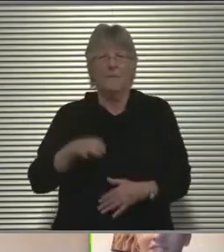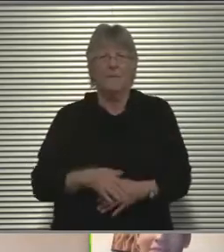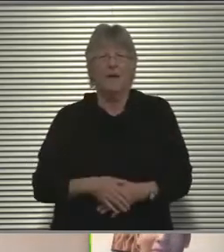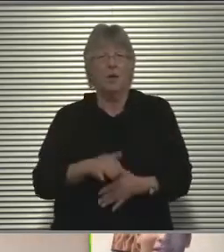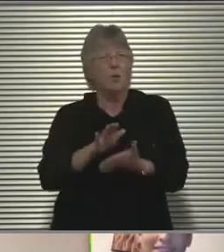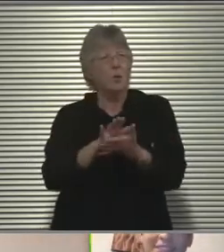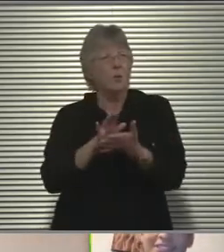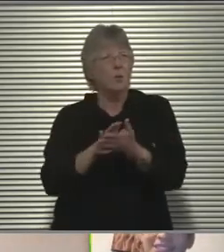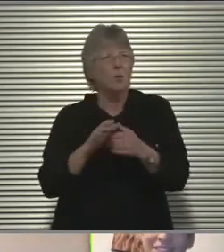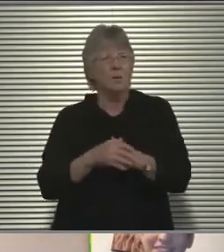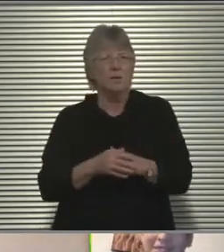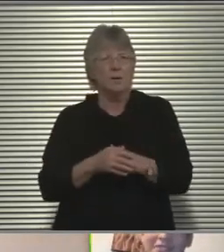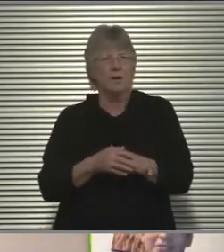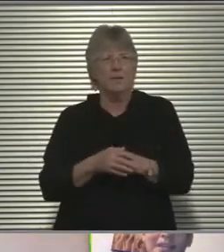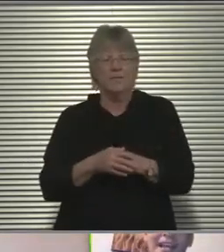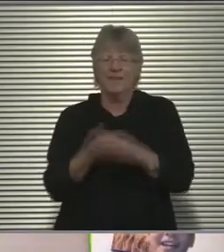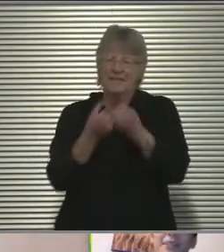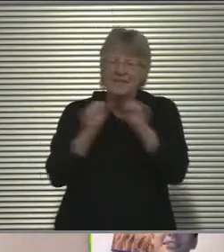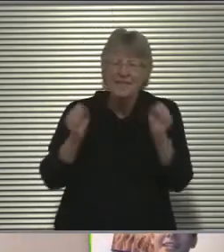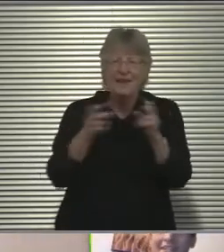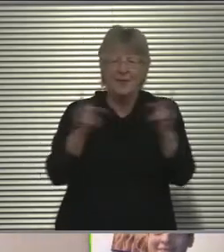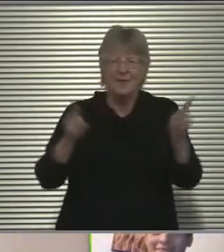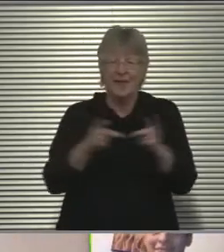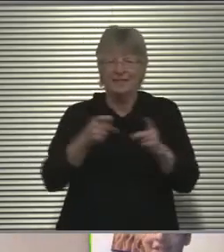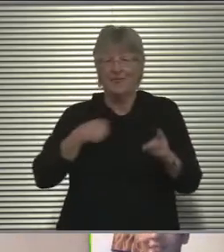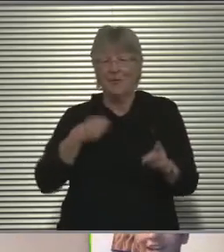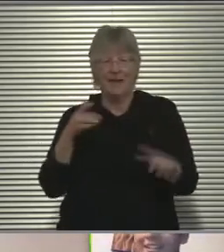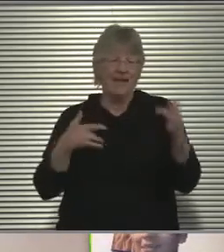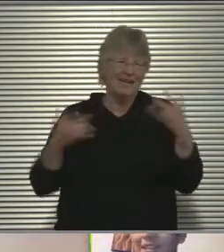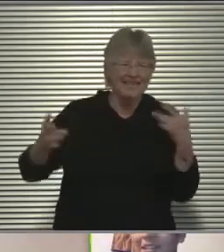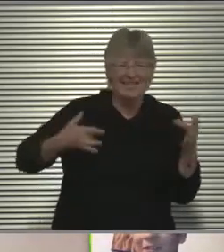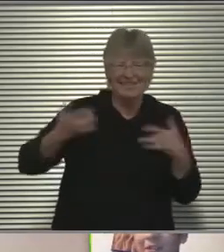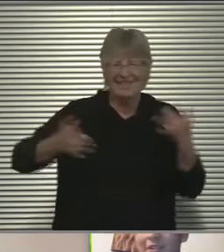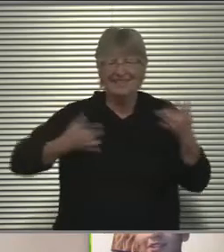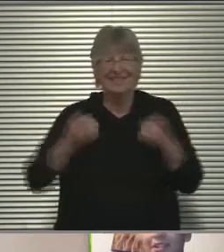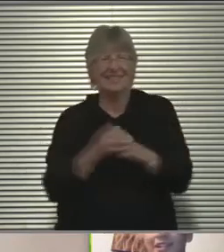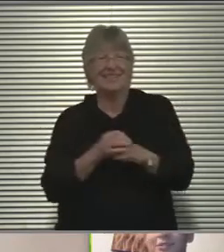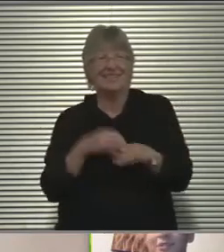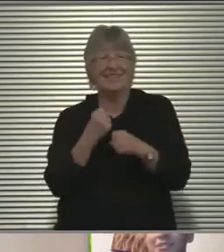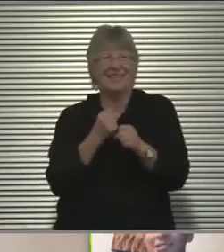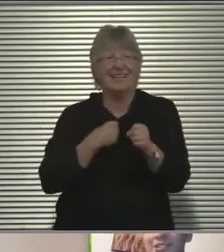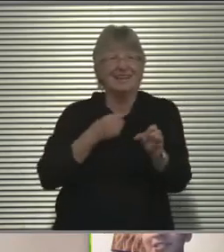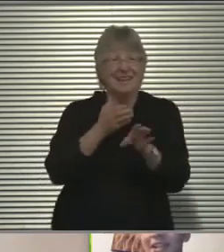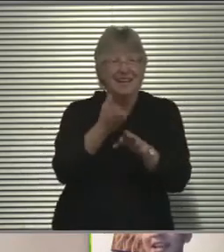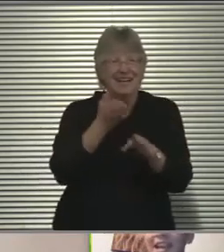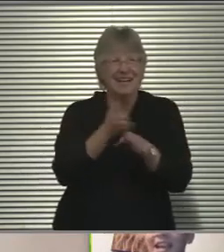And school has become just such a safe space for me, and I'm excited to end my academic career in LBUSD strong.